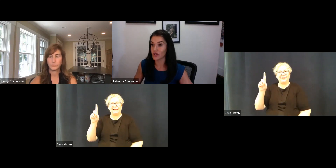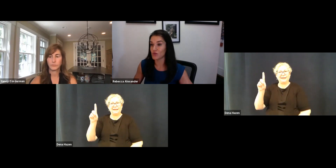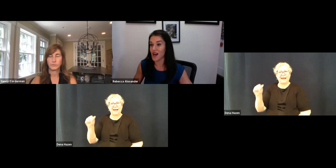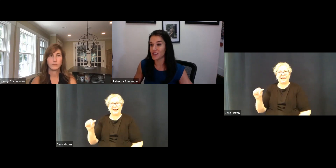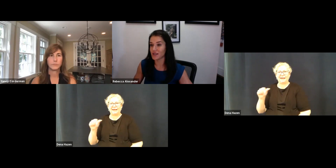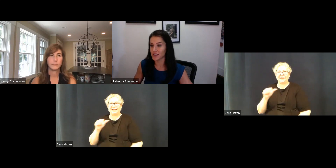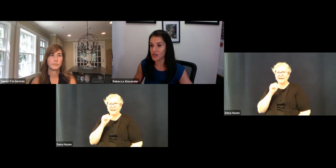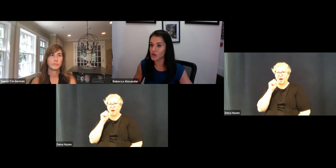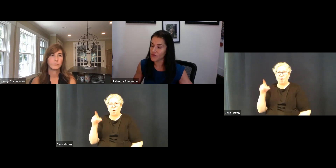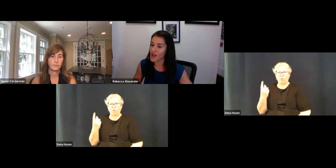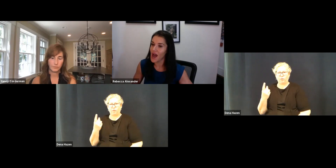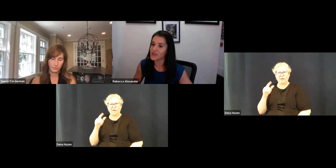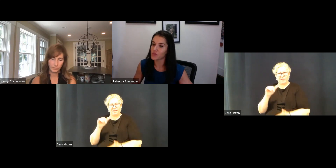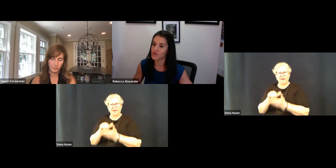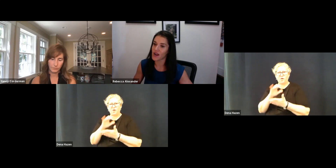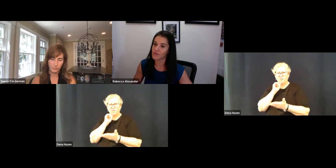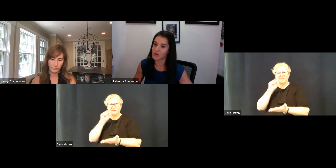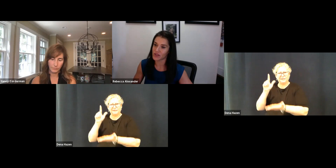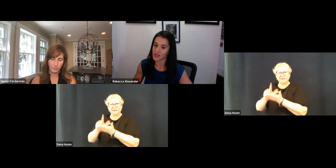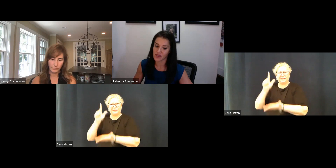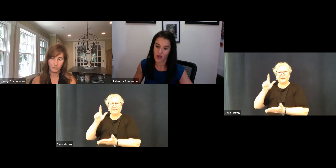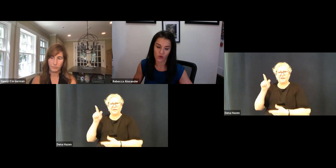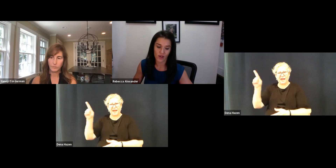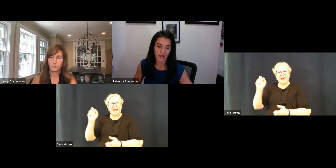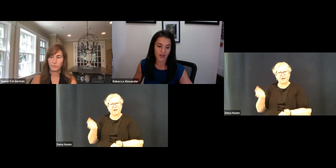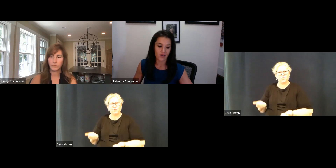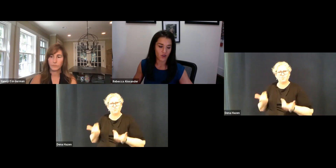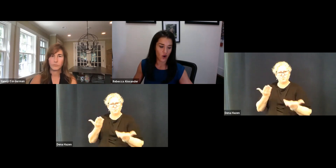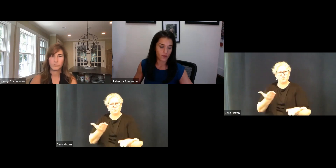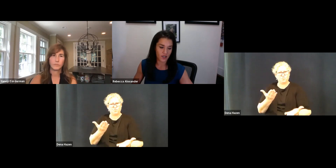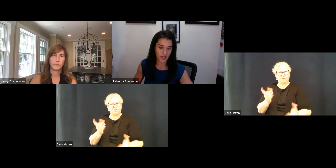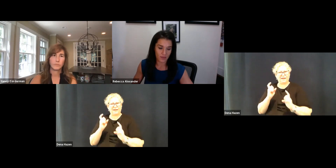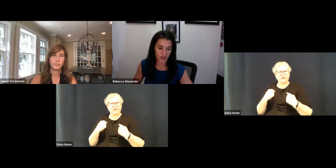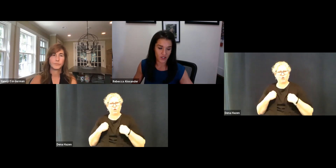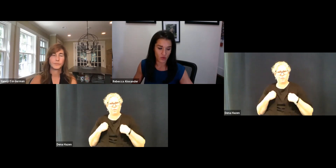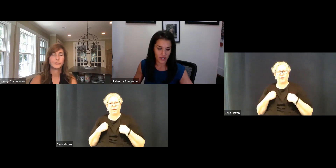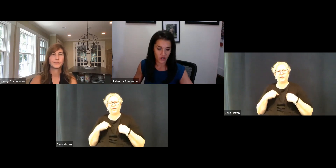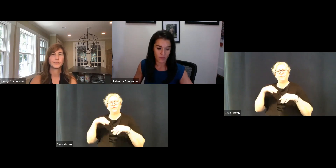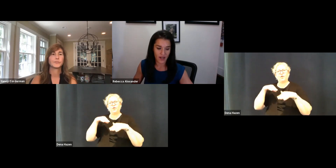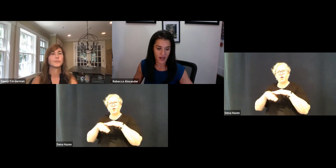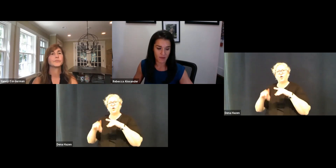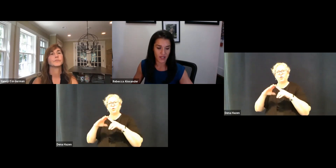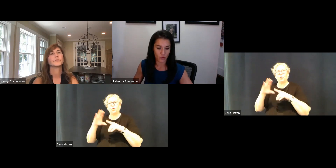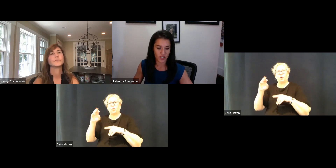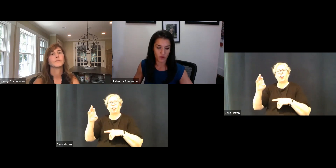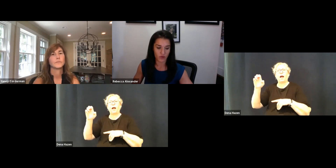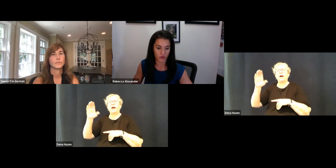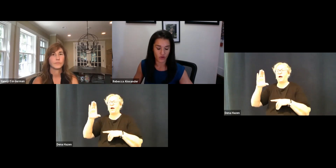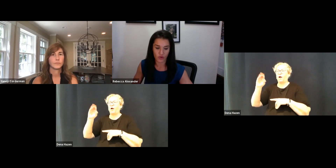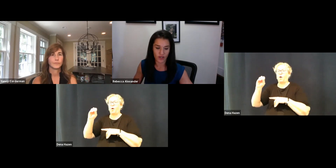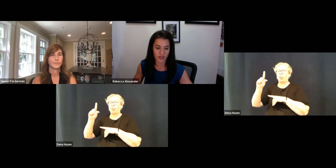only was that illegal, that they had to provide me with this. So if you go up to Columbia you will hear my name being whispered through the trees,